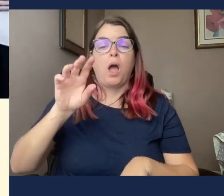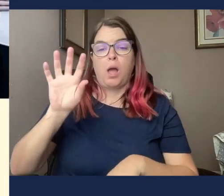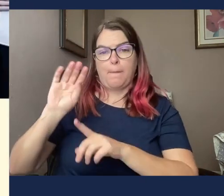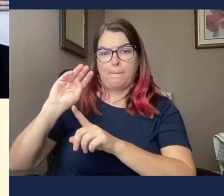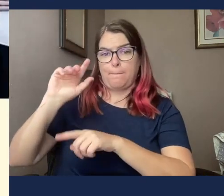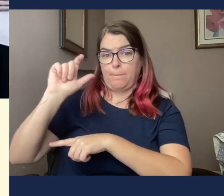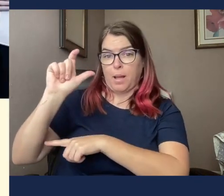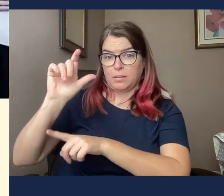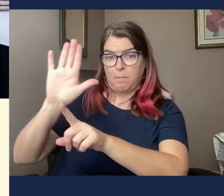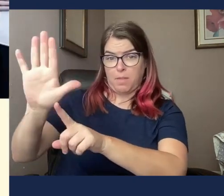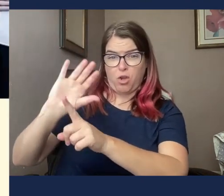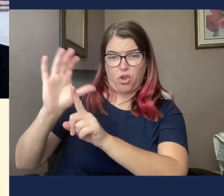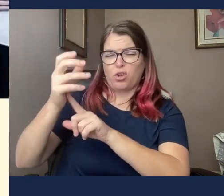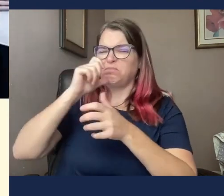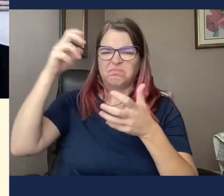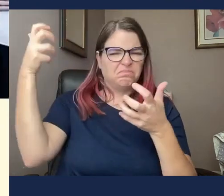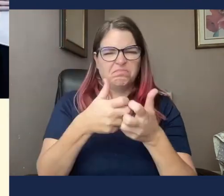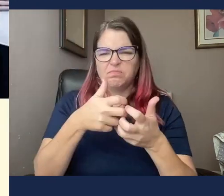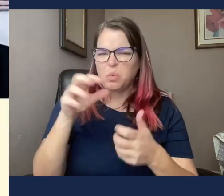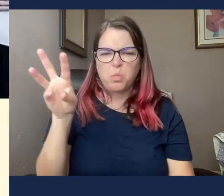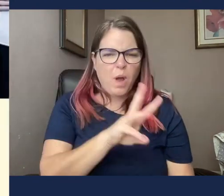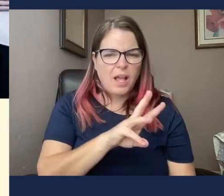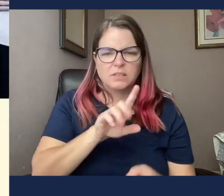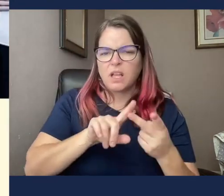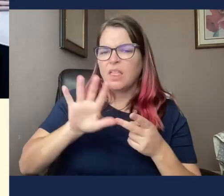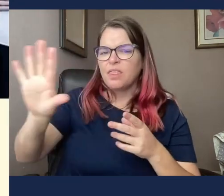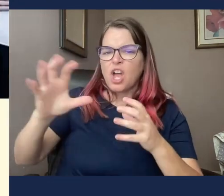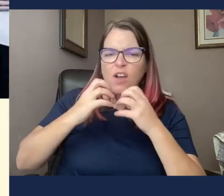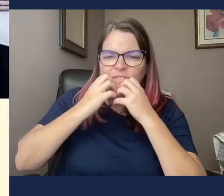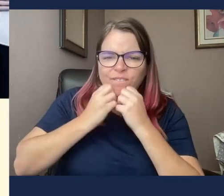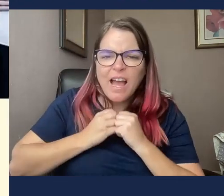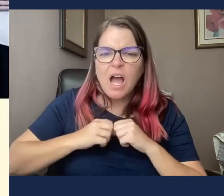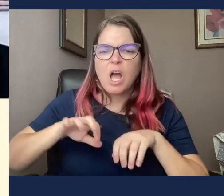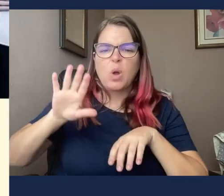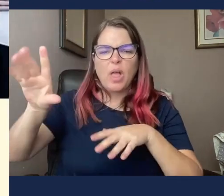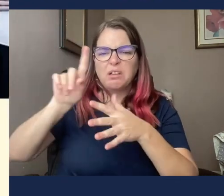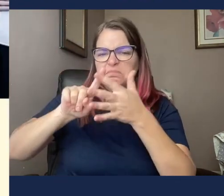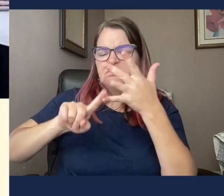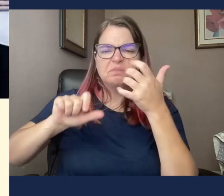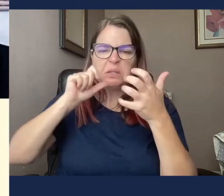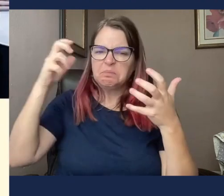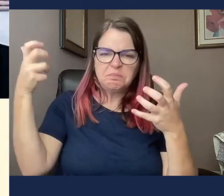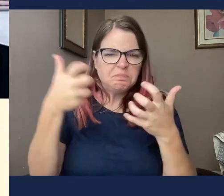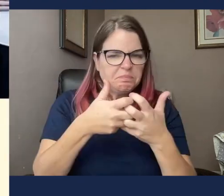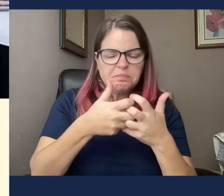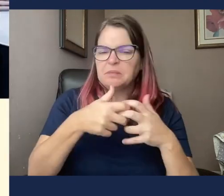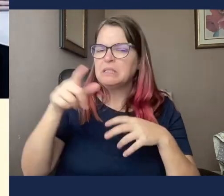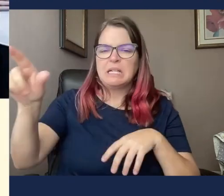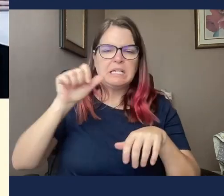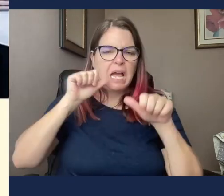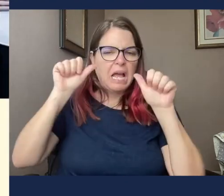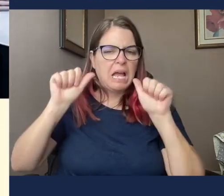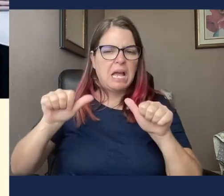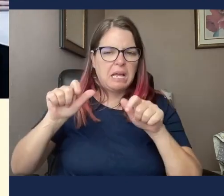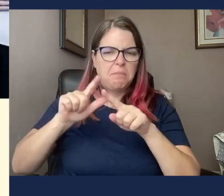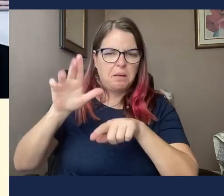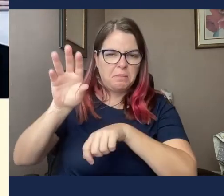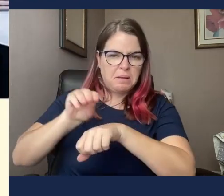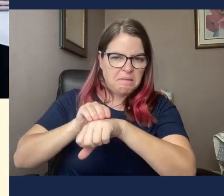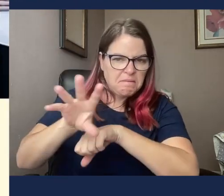Islamophobia is essentially a framework or a belief system or an ideology by which we view and